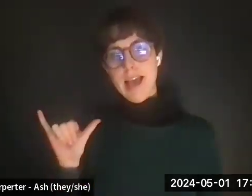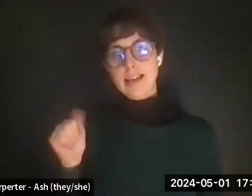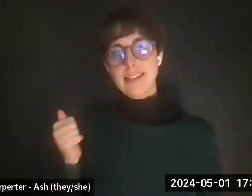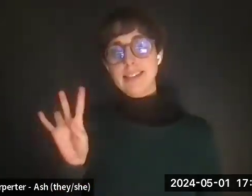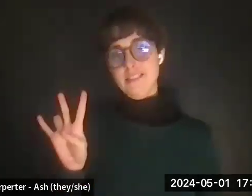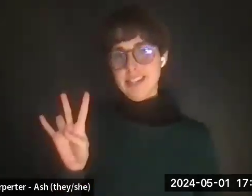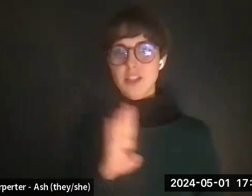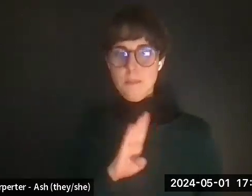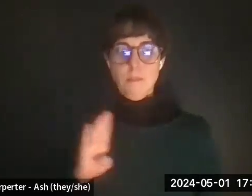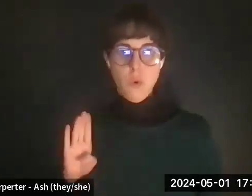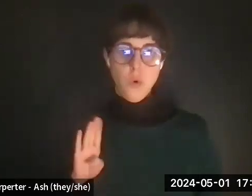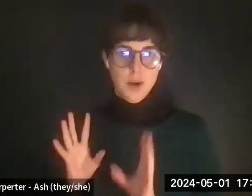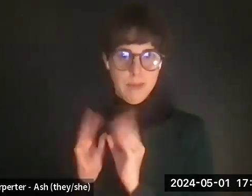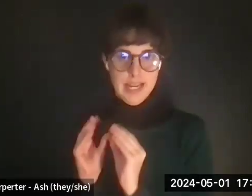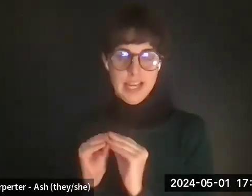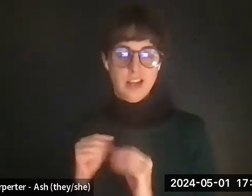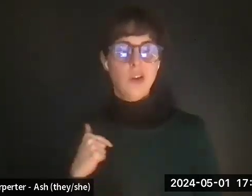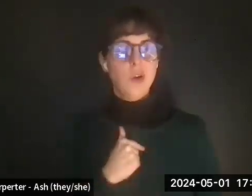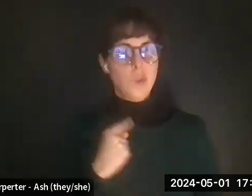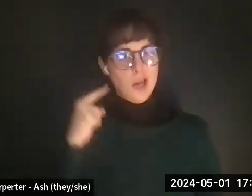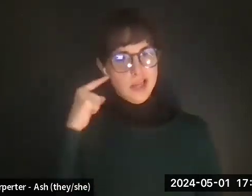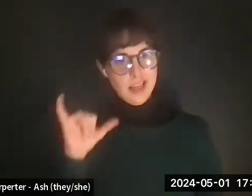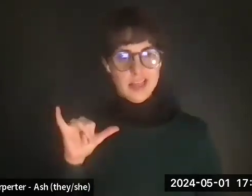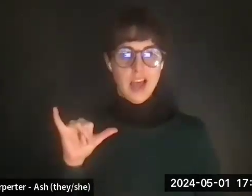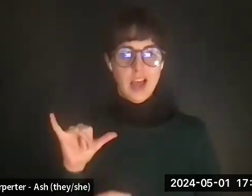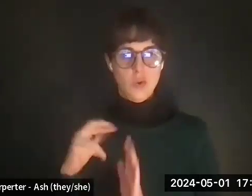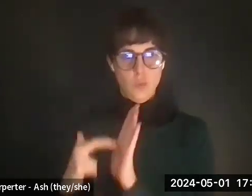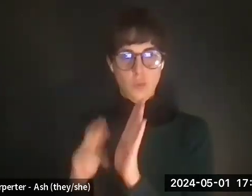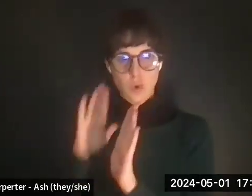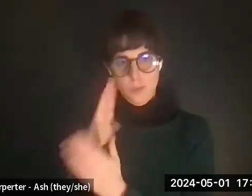We anticipate those rules will be filed by July 1st, 2024.